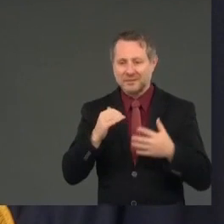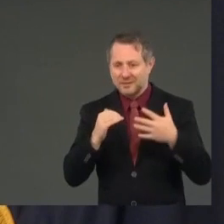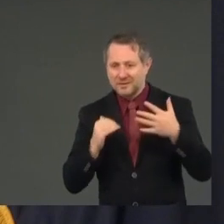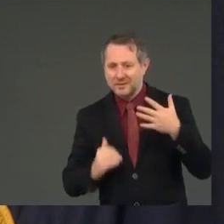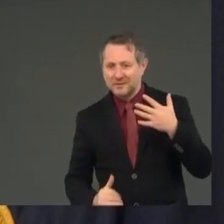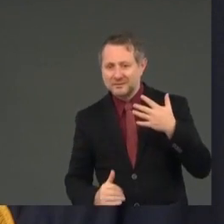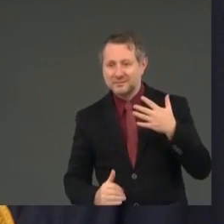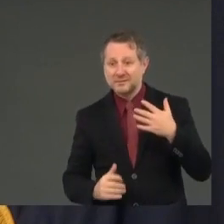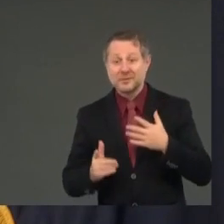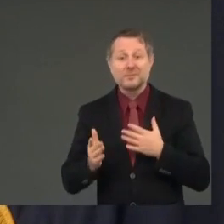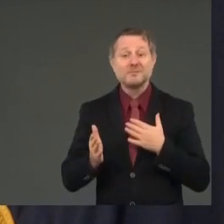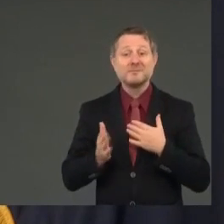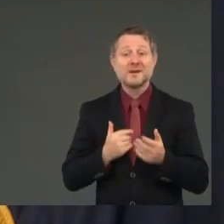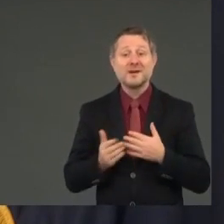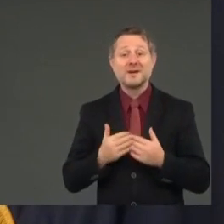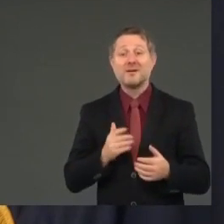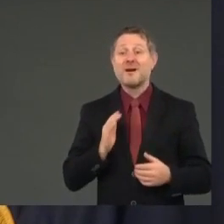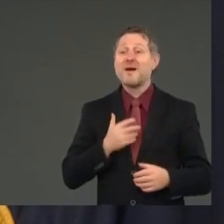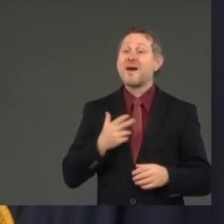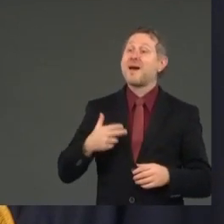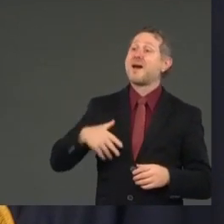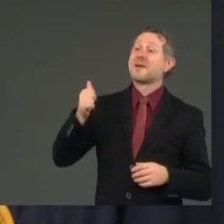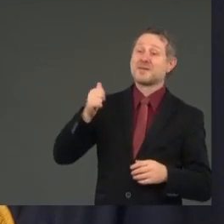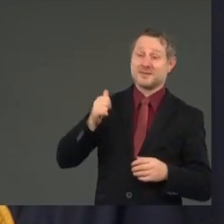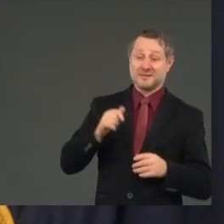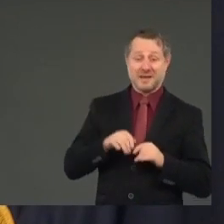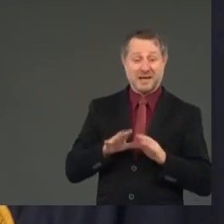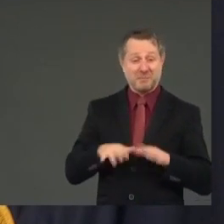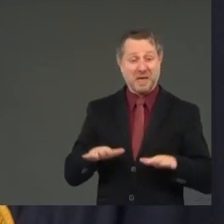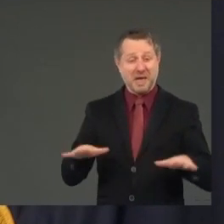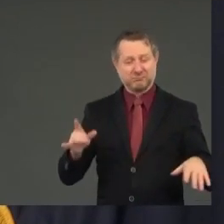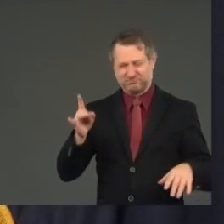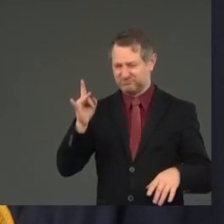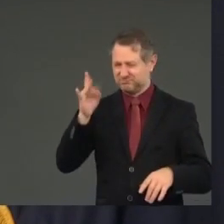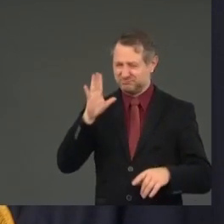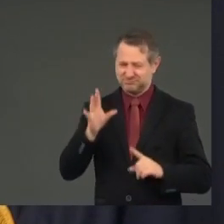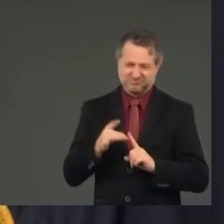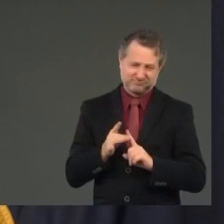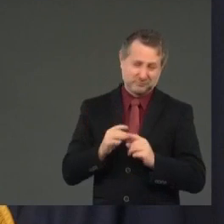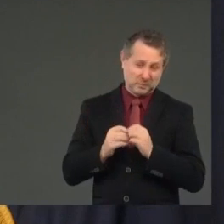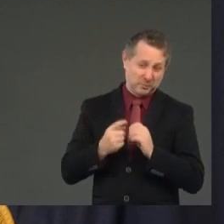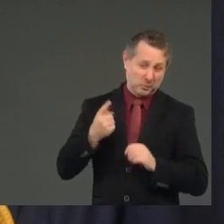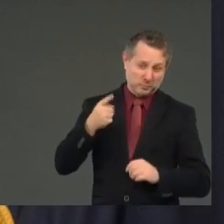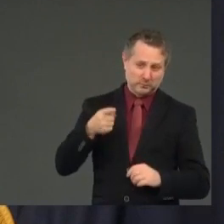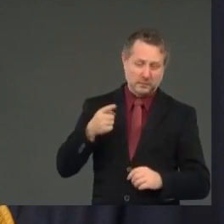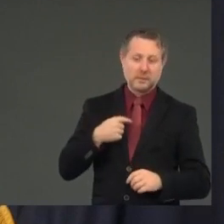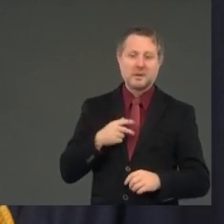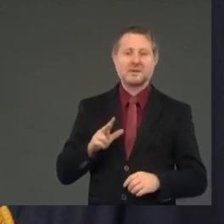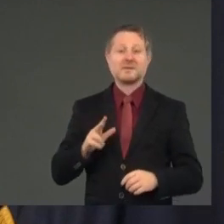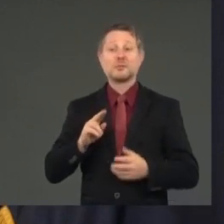WHERE IS NEW YORK? NUMBER 34.